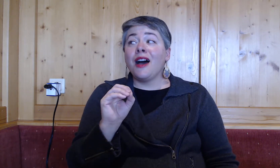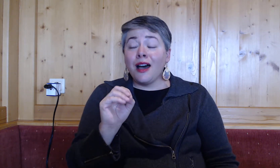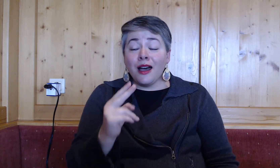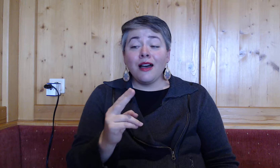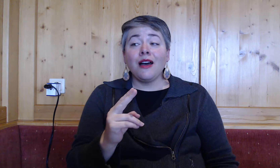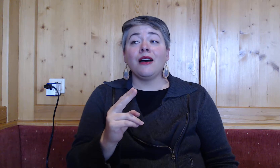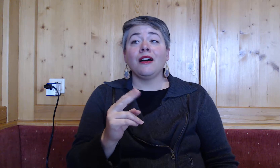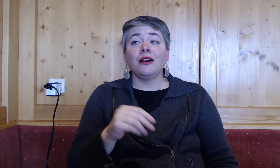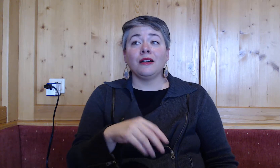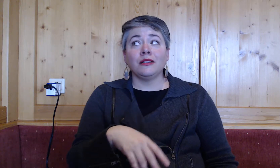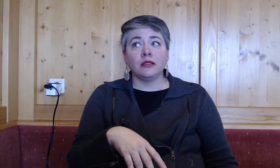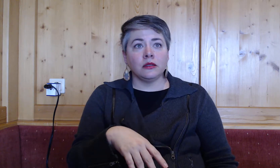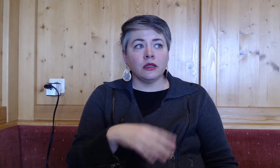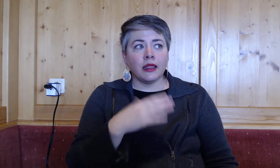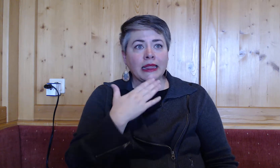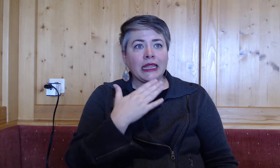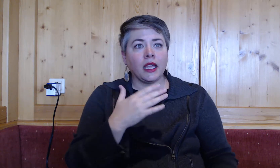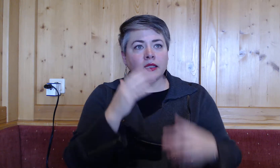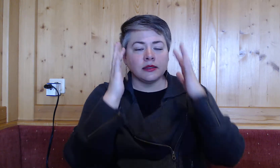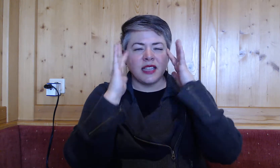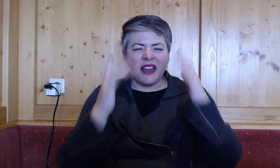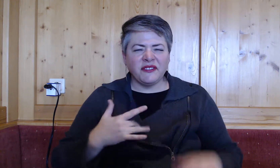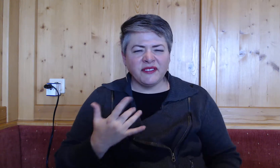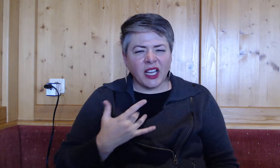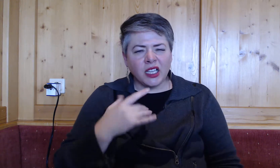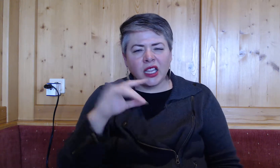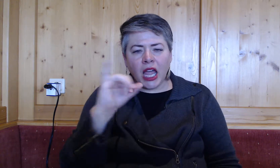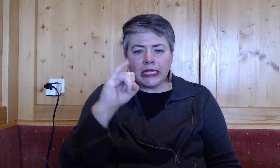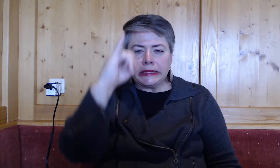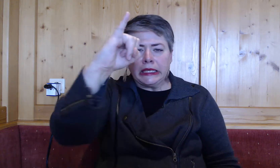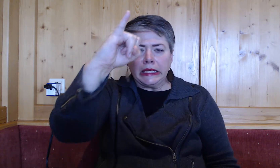I felt like the biggest idiot.